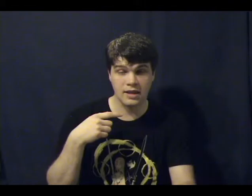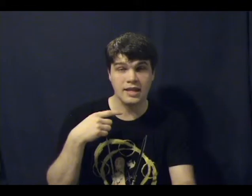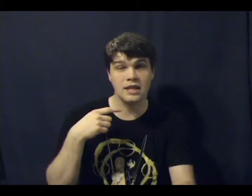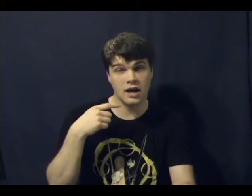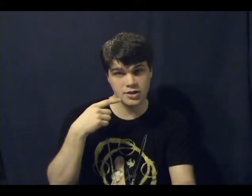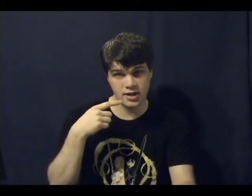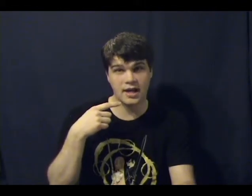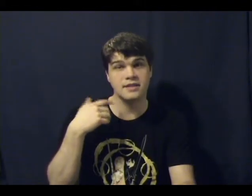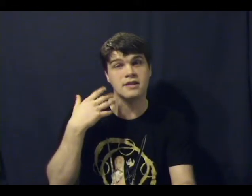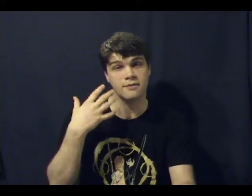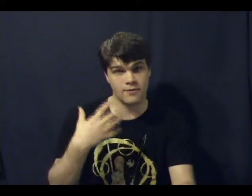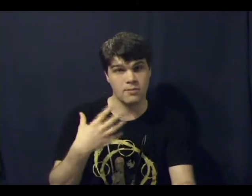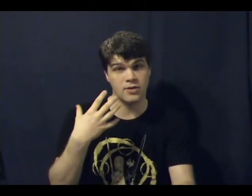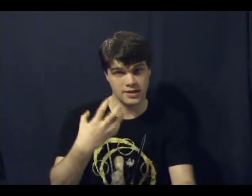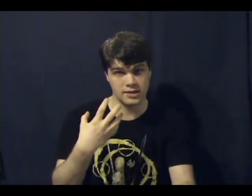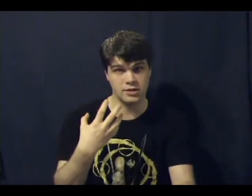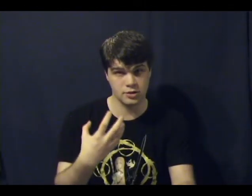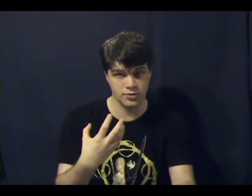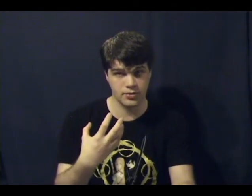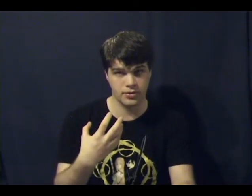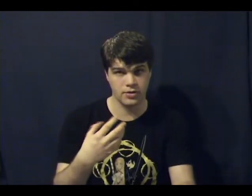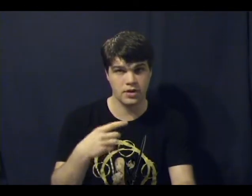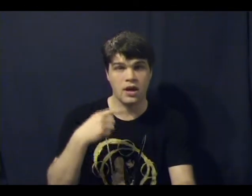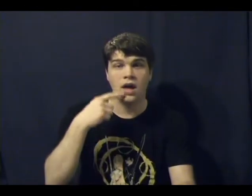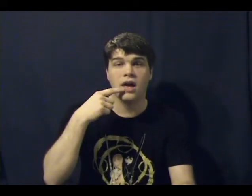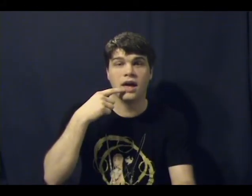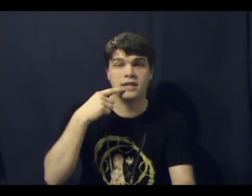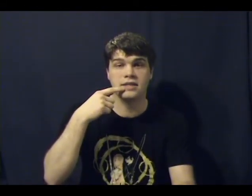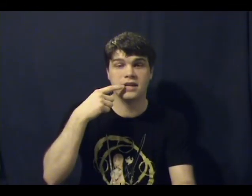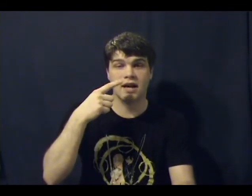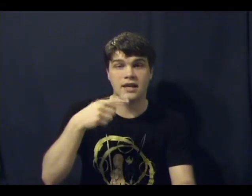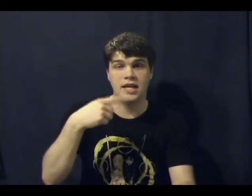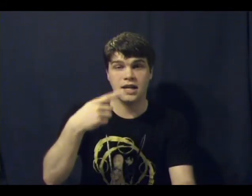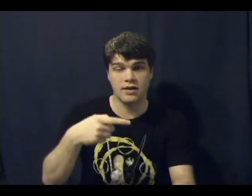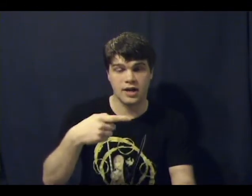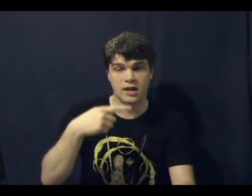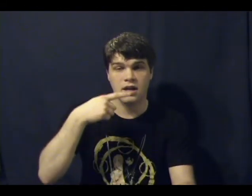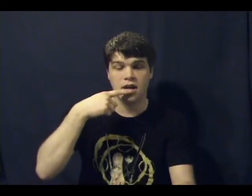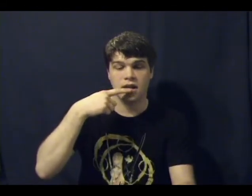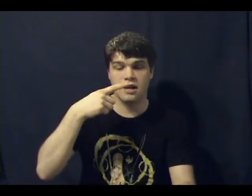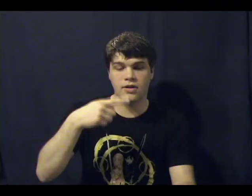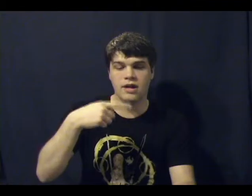and like nod your head to confirm this is the truth and sign hearing. Hearing you make